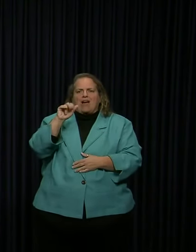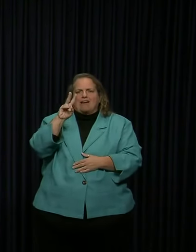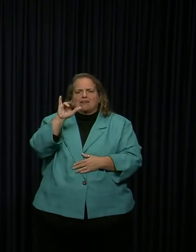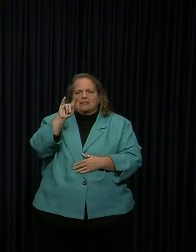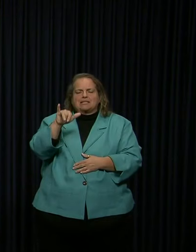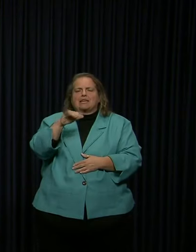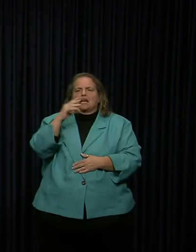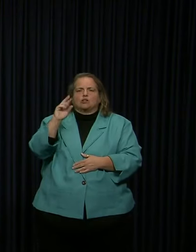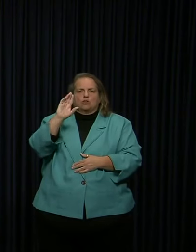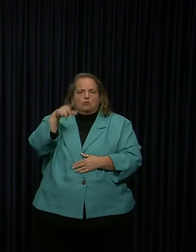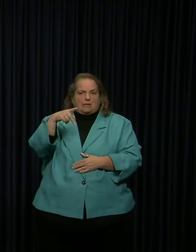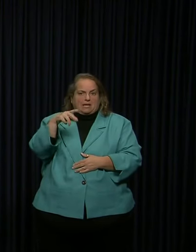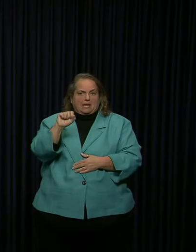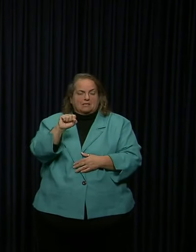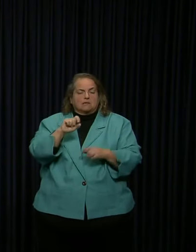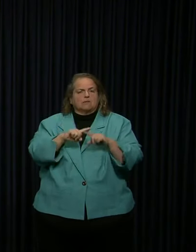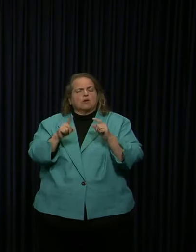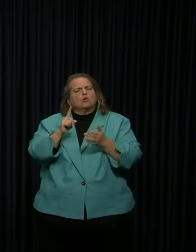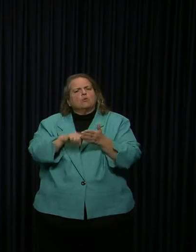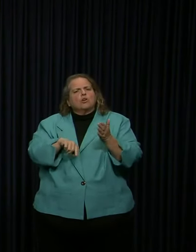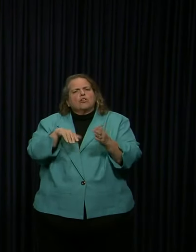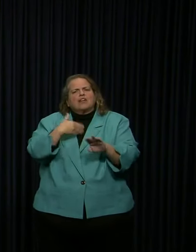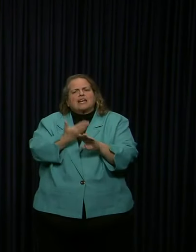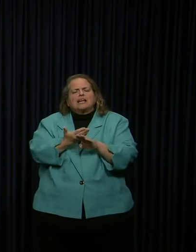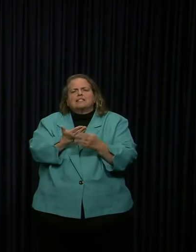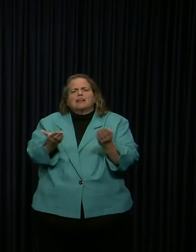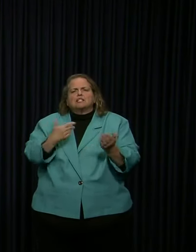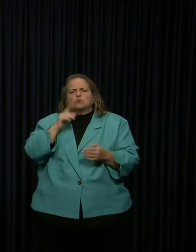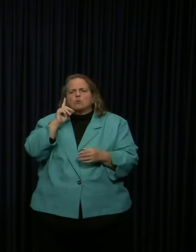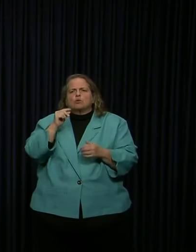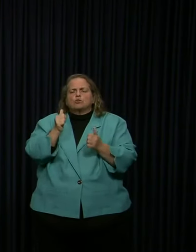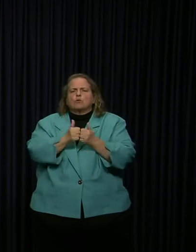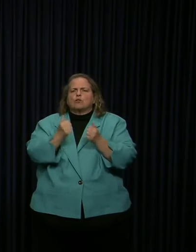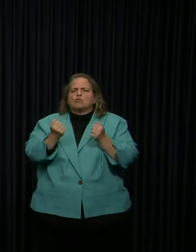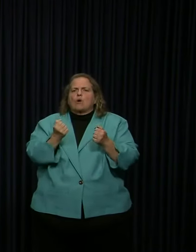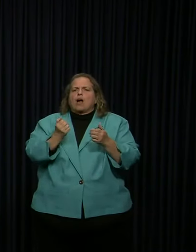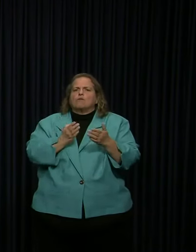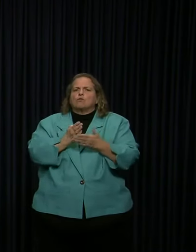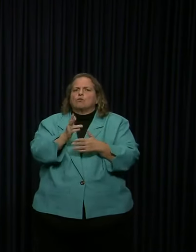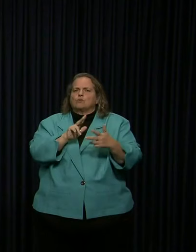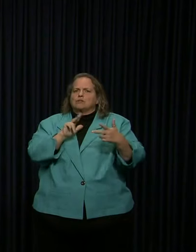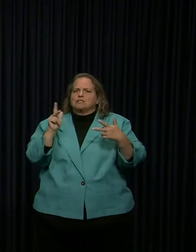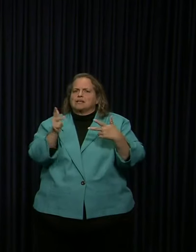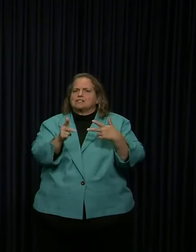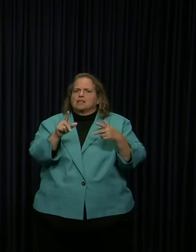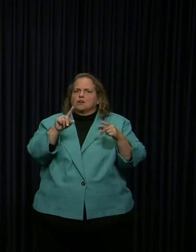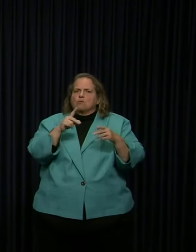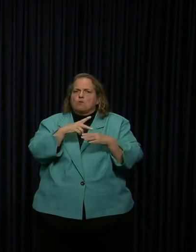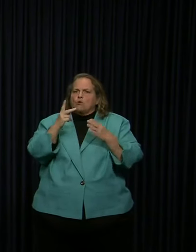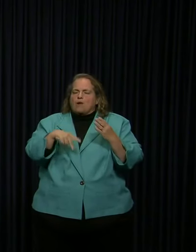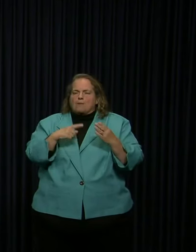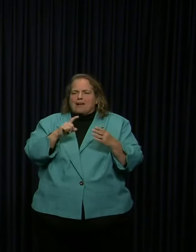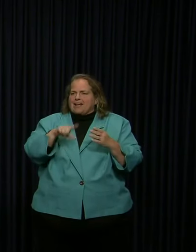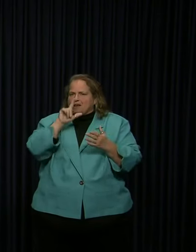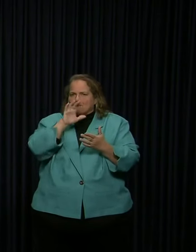TOO, SO AGAIN IF YOU'RE IN KENTON COUNTY OR SURROUNDING